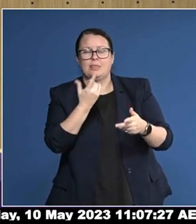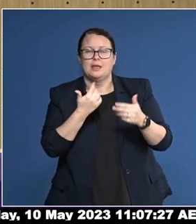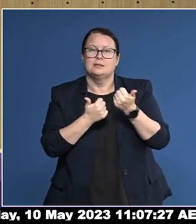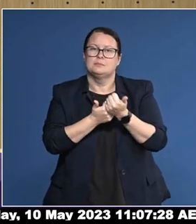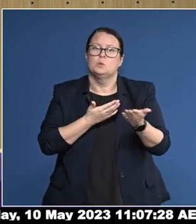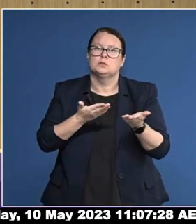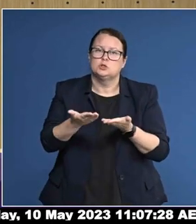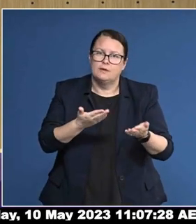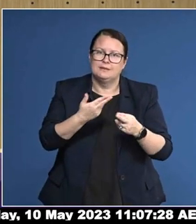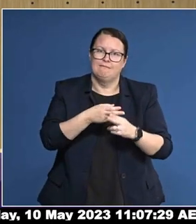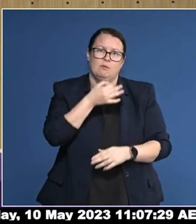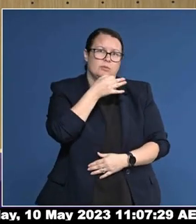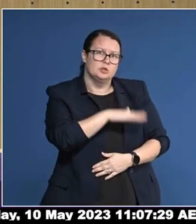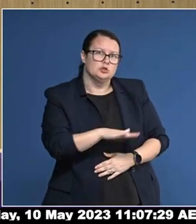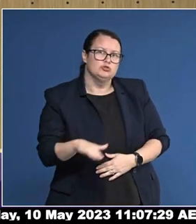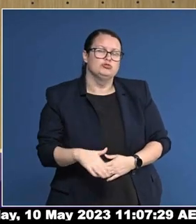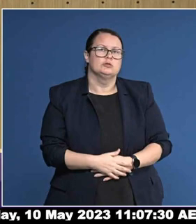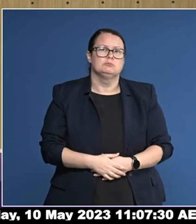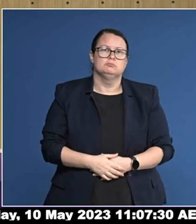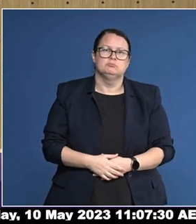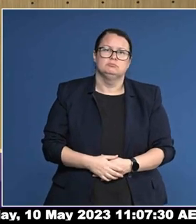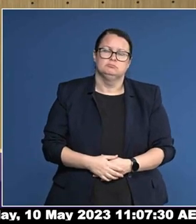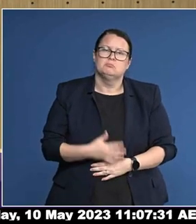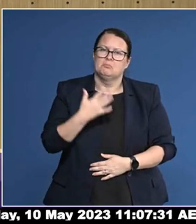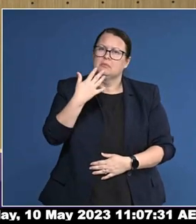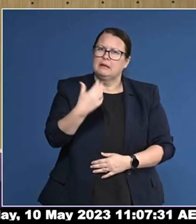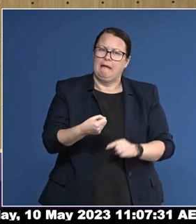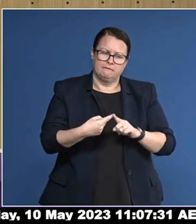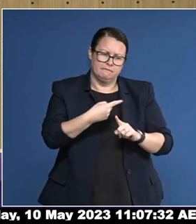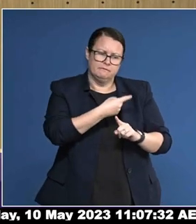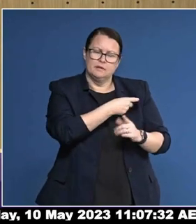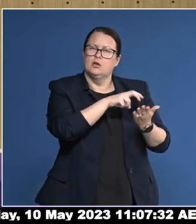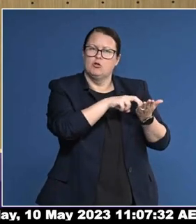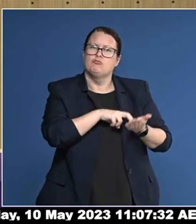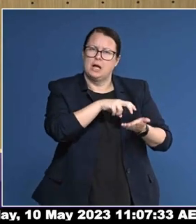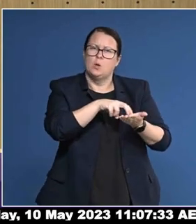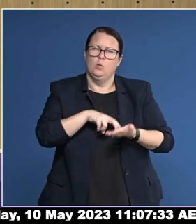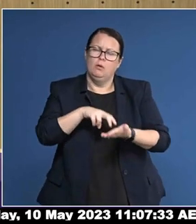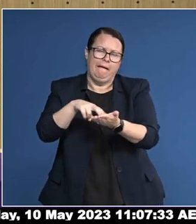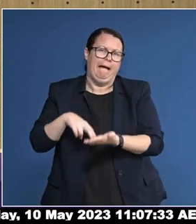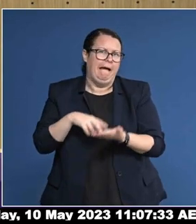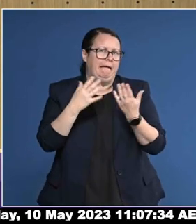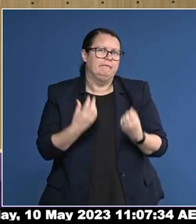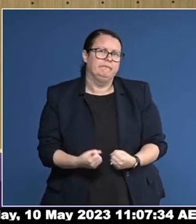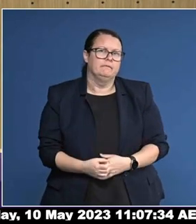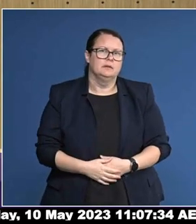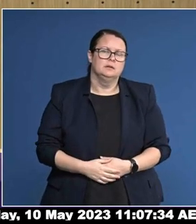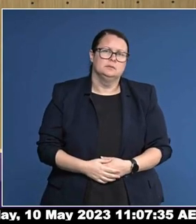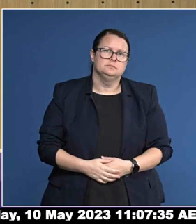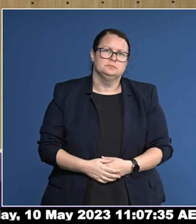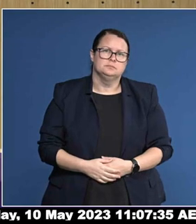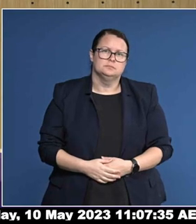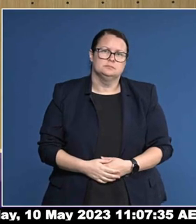the children. So, there was a history of records being made but there were also some